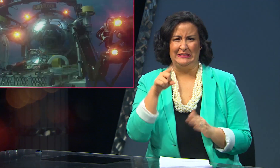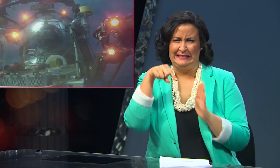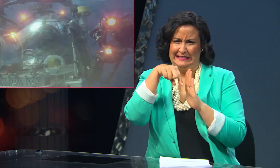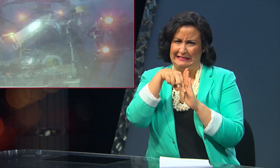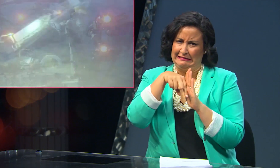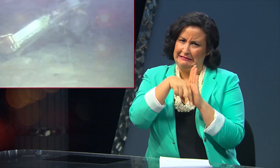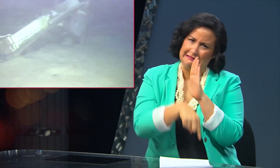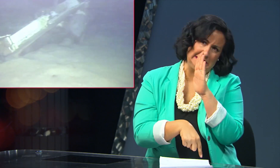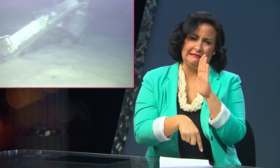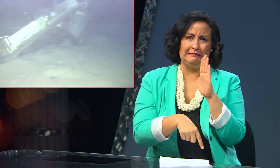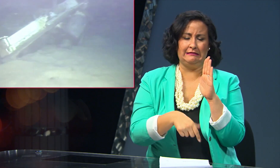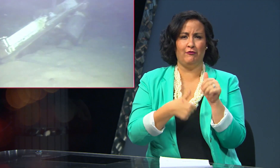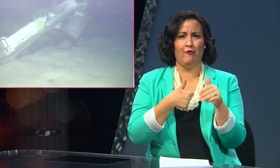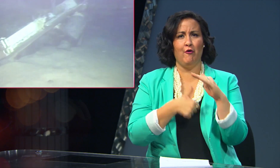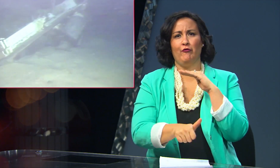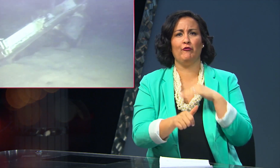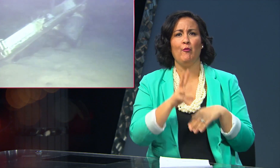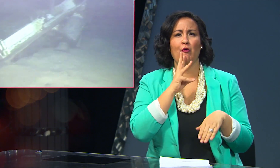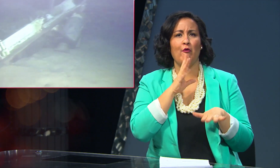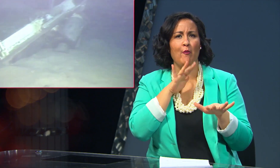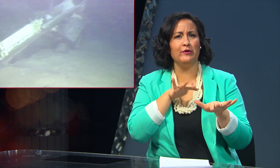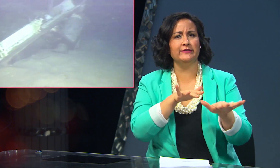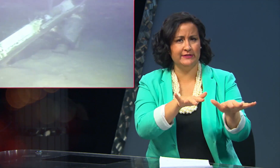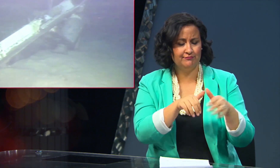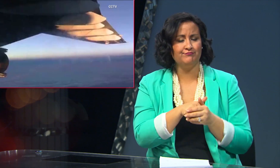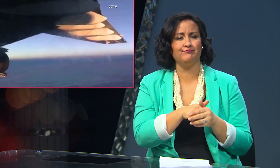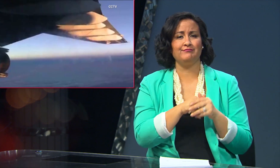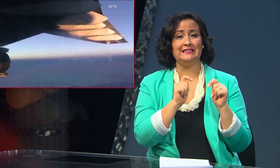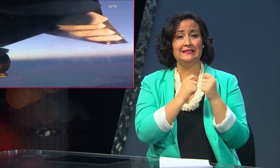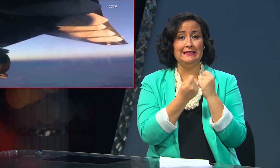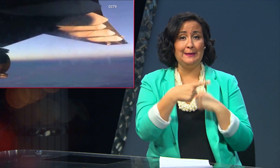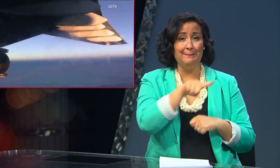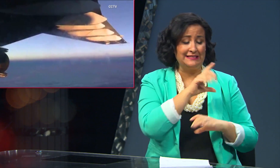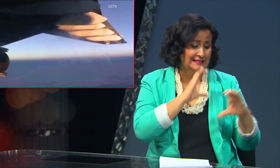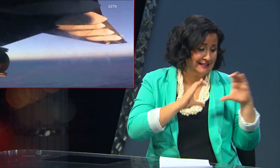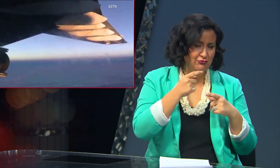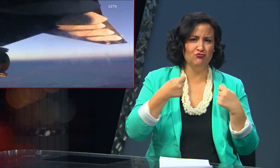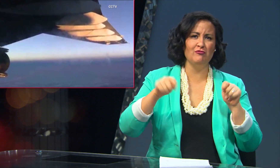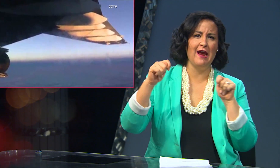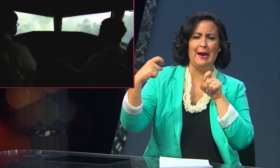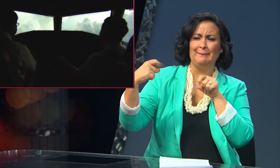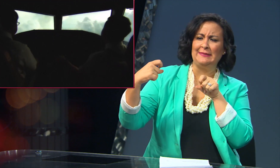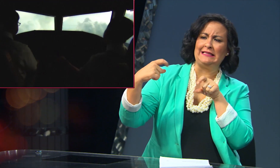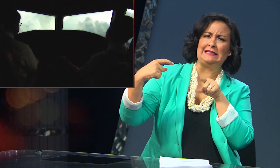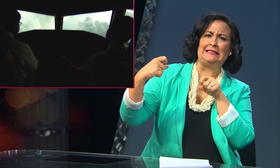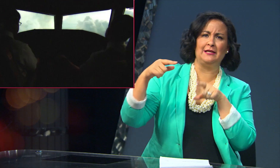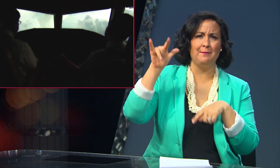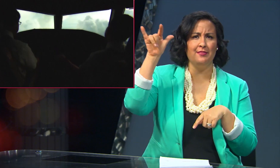MOVES DEEP UNDER WATER. TEAMS HAVE BEEN TRYING TO PING THE PLANES BLACK BOXES BUT THE INFORMATION